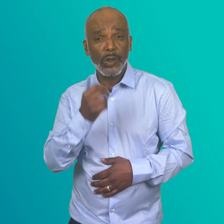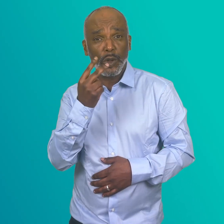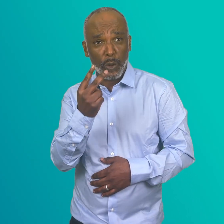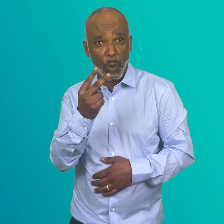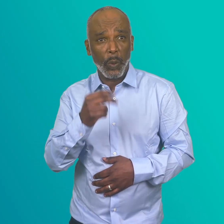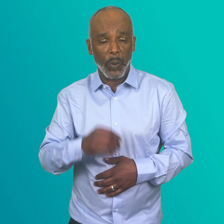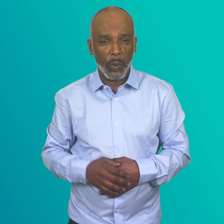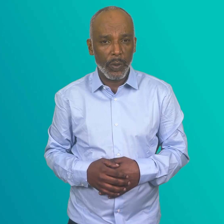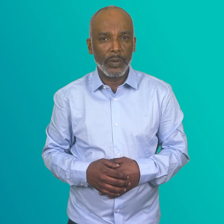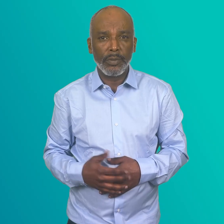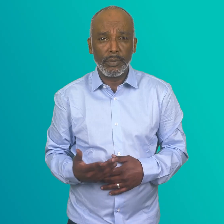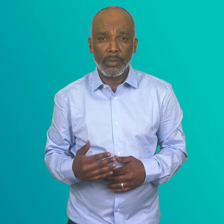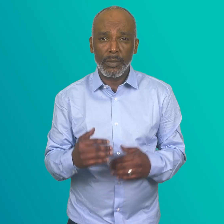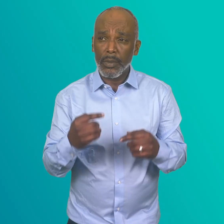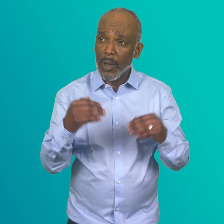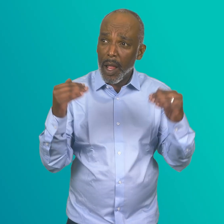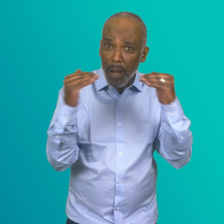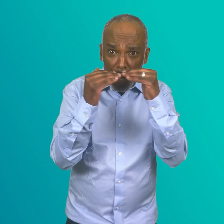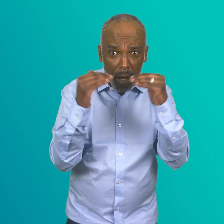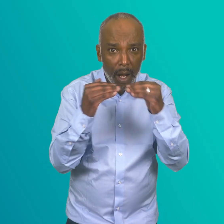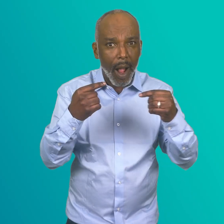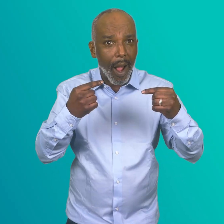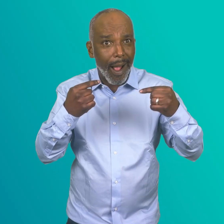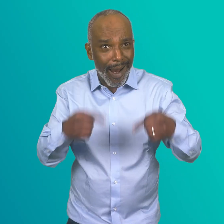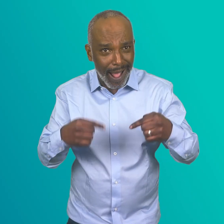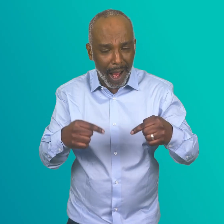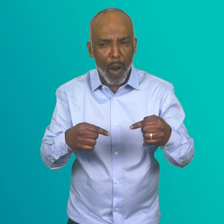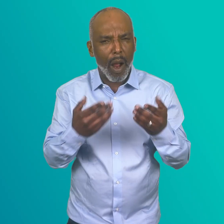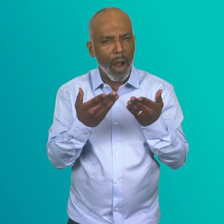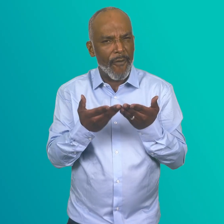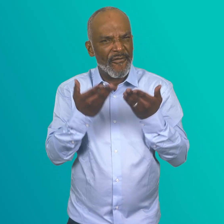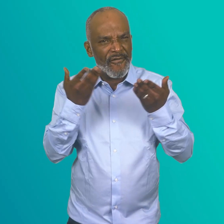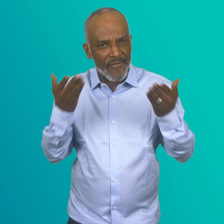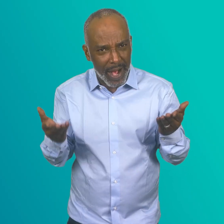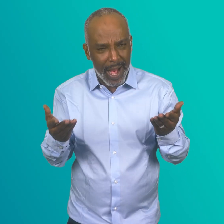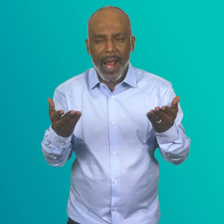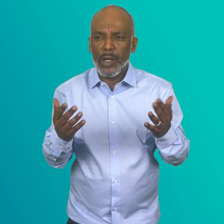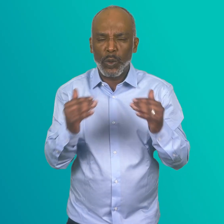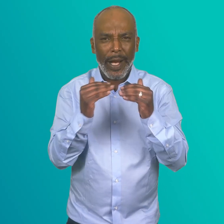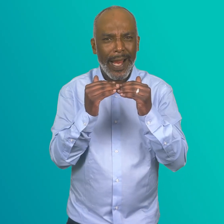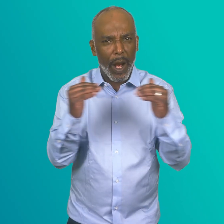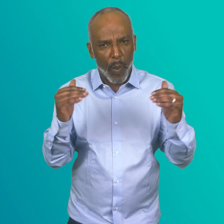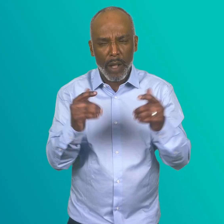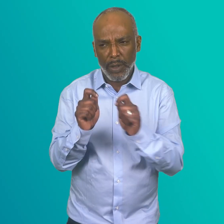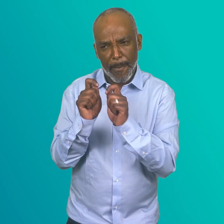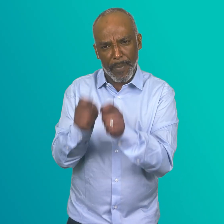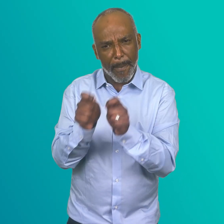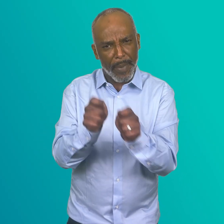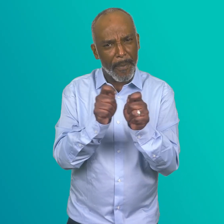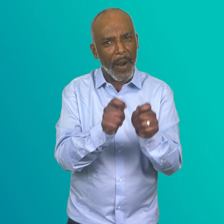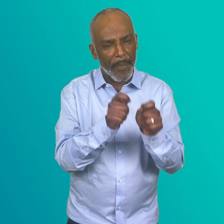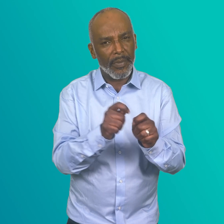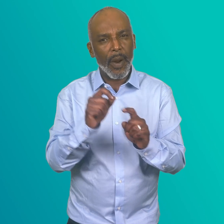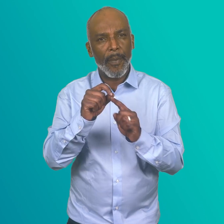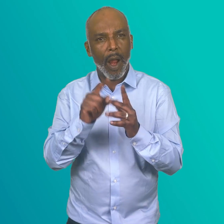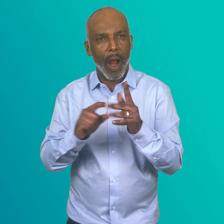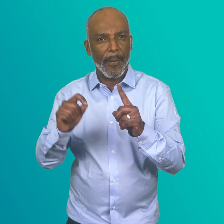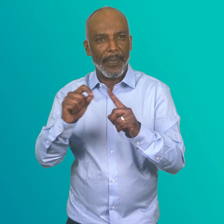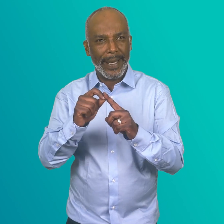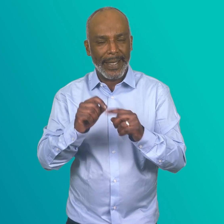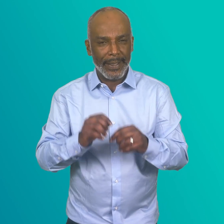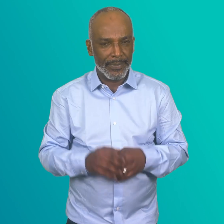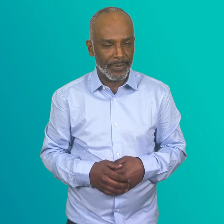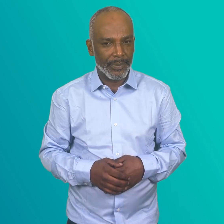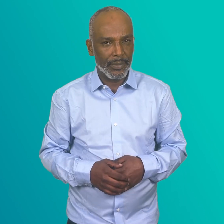2. Eligibility, fairness, and equity in the award of PIP;